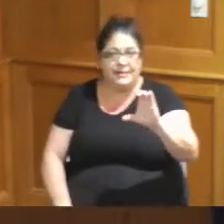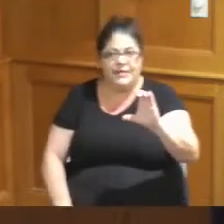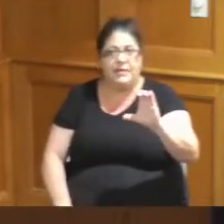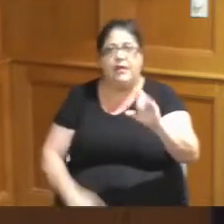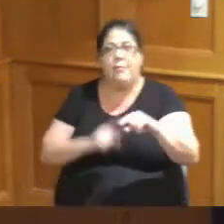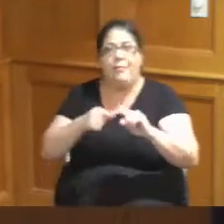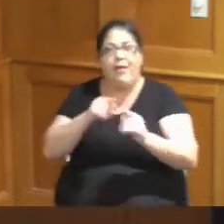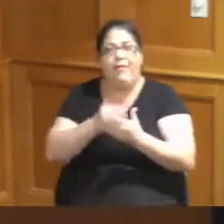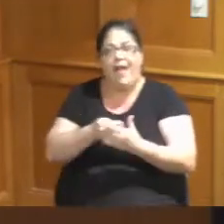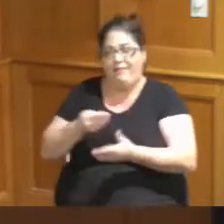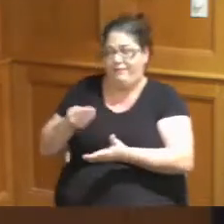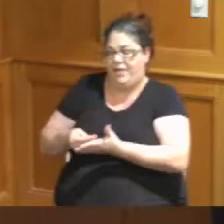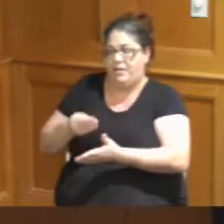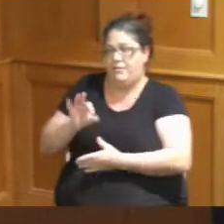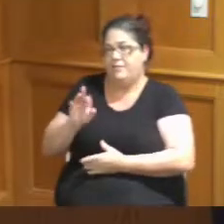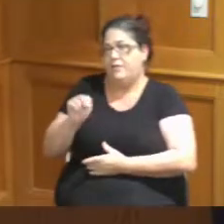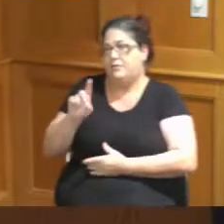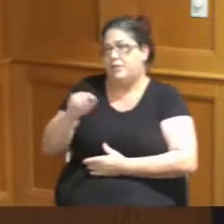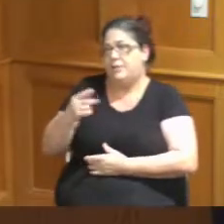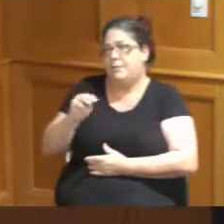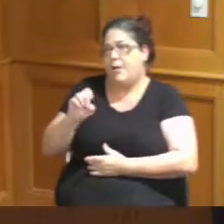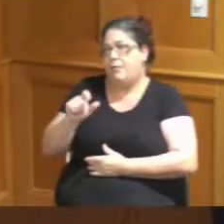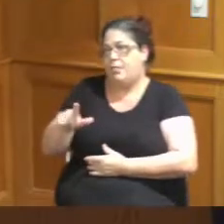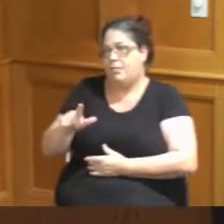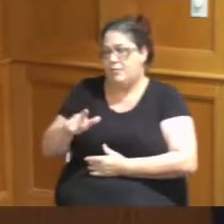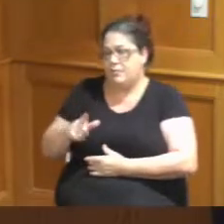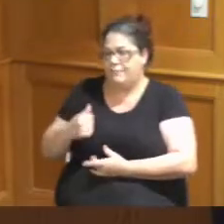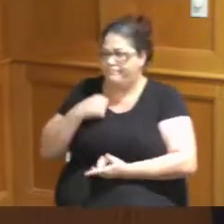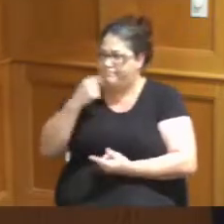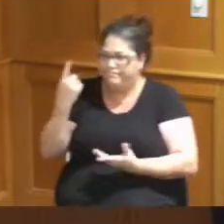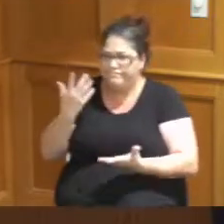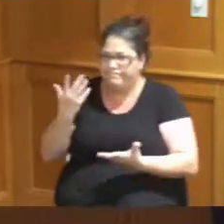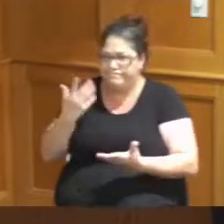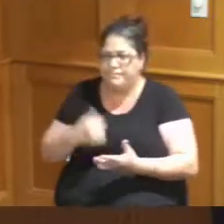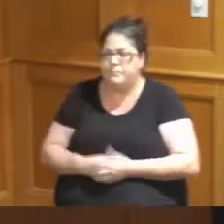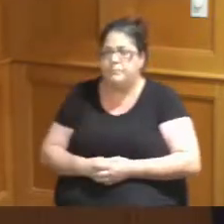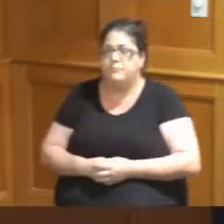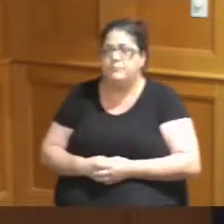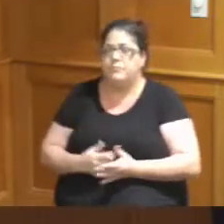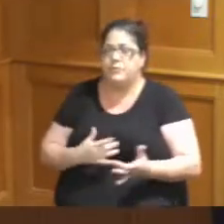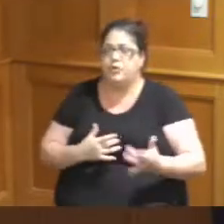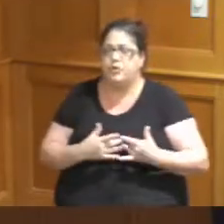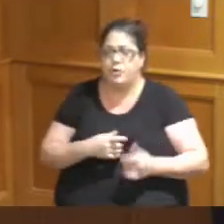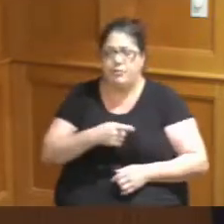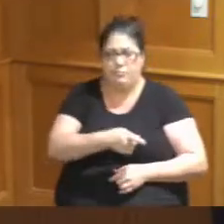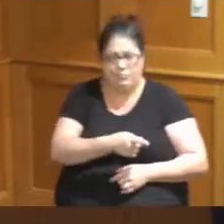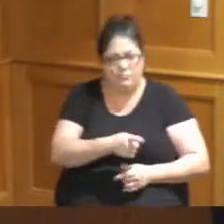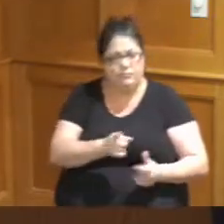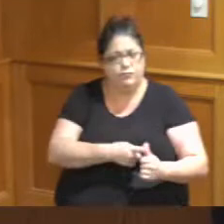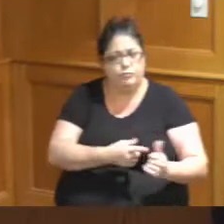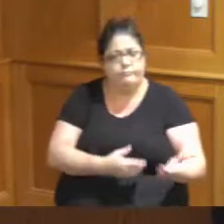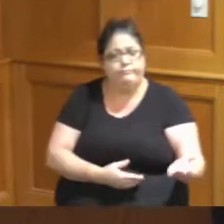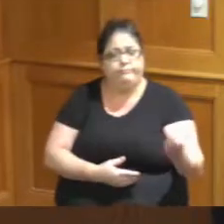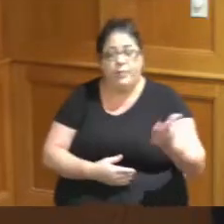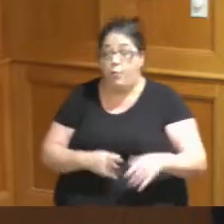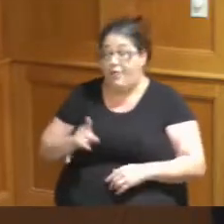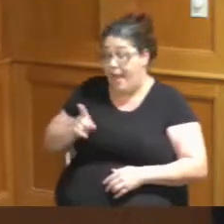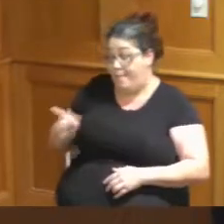but I was concerned that when they first came the convention visitors bureau said we're going